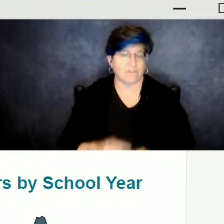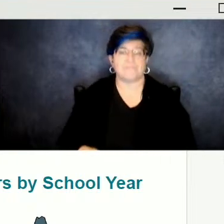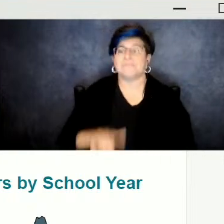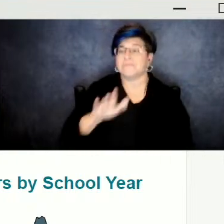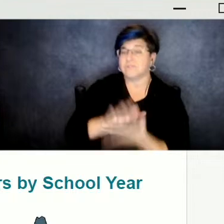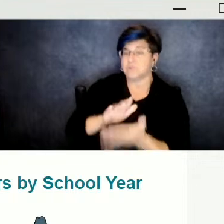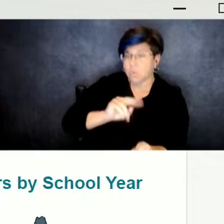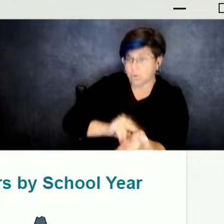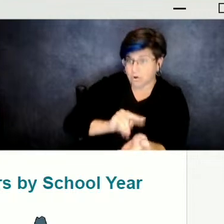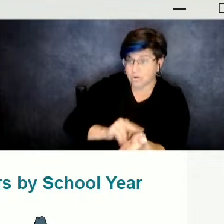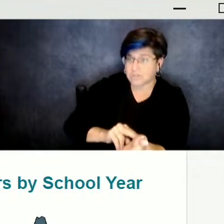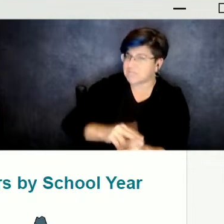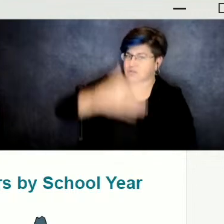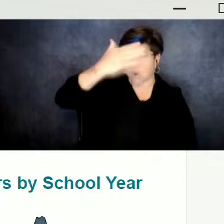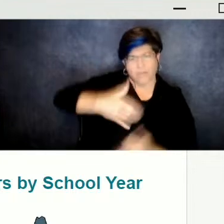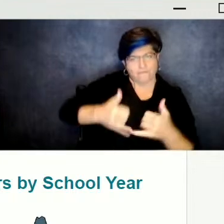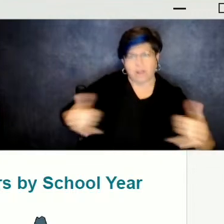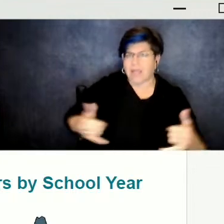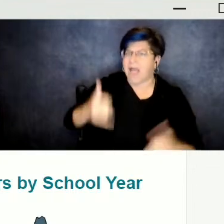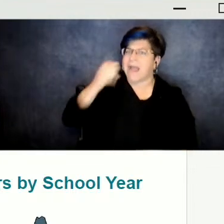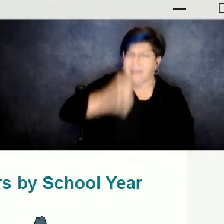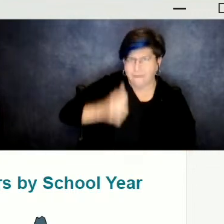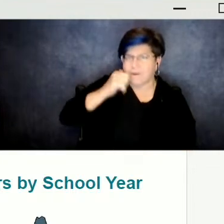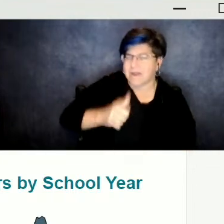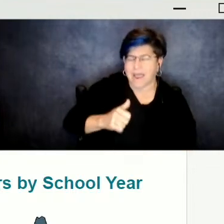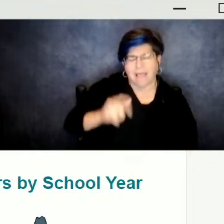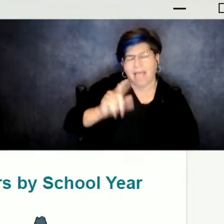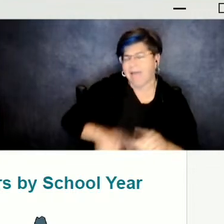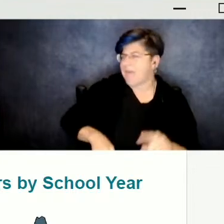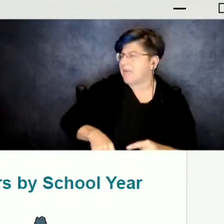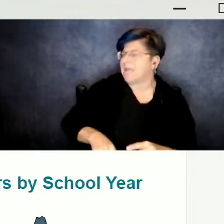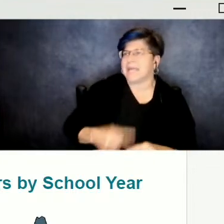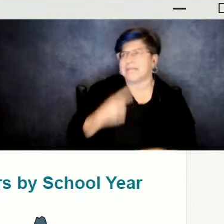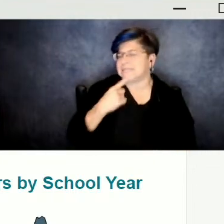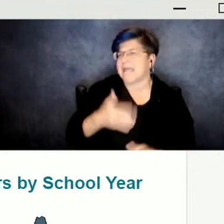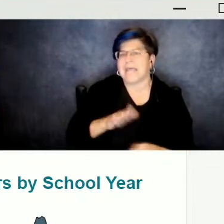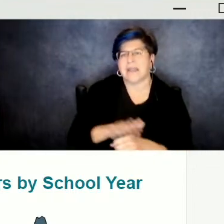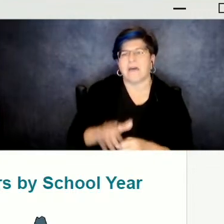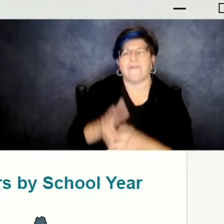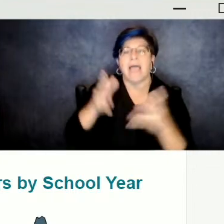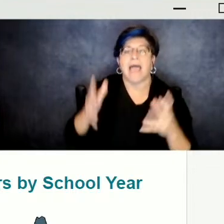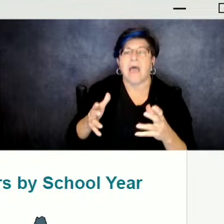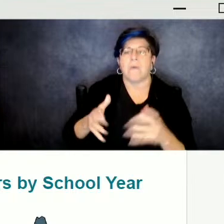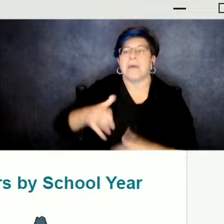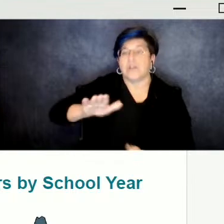EQUIPPED TO ANSWER QUESTIONS. OUR SCHOOL NURSES ARE ON THE